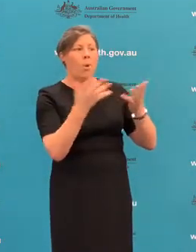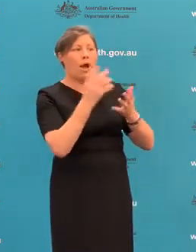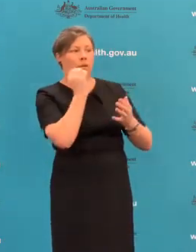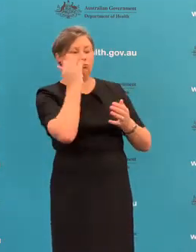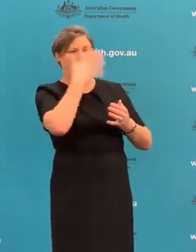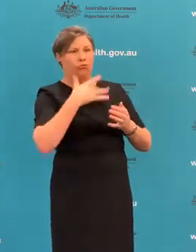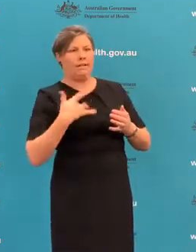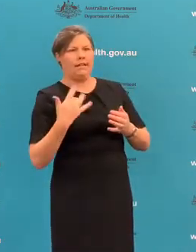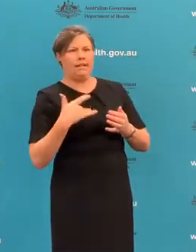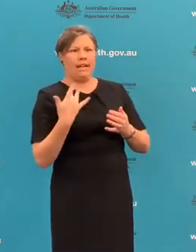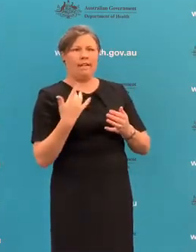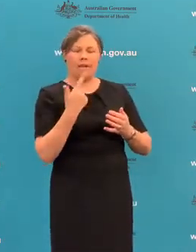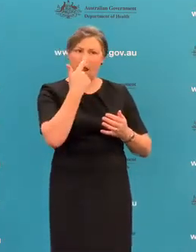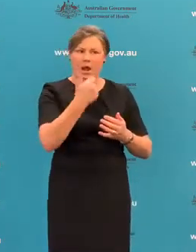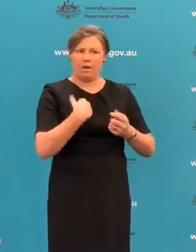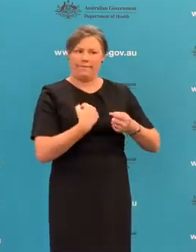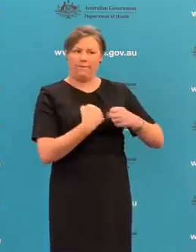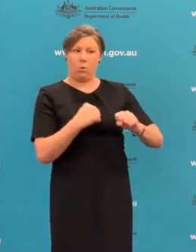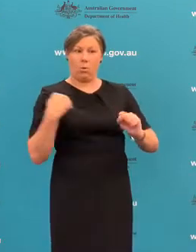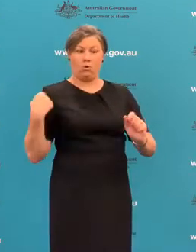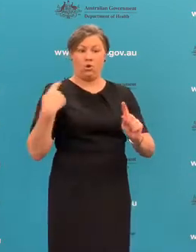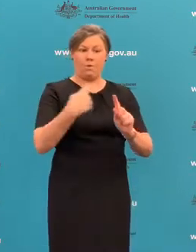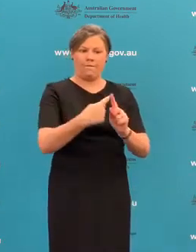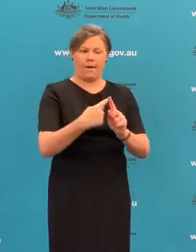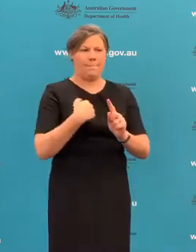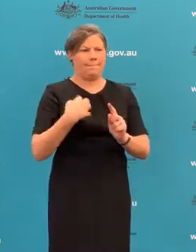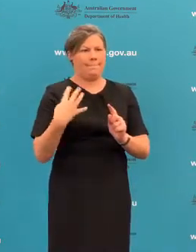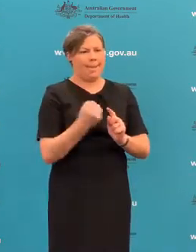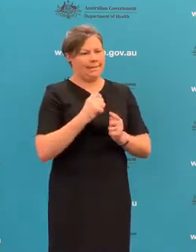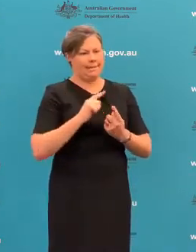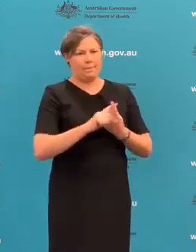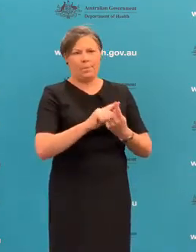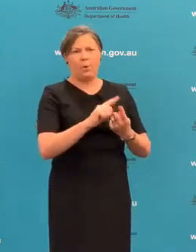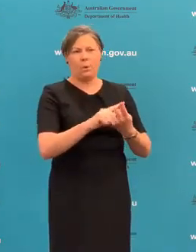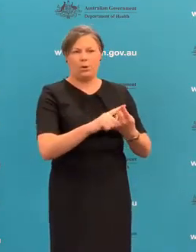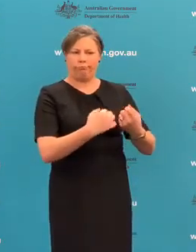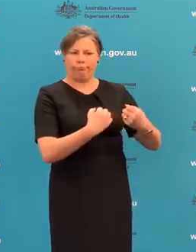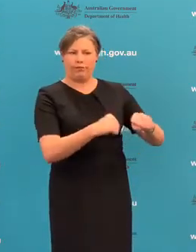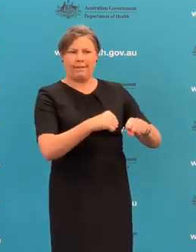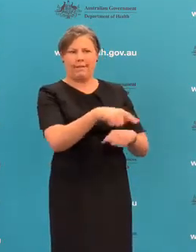and it is absolutely essential that that continues into the future. We have one last question.